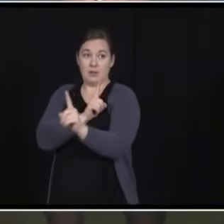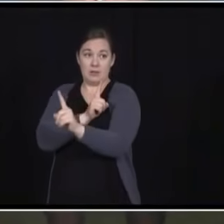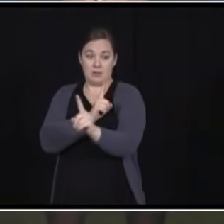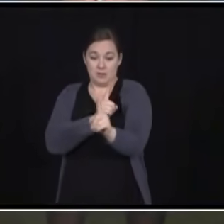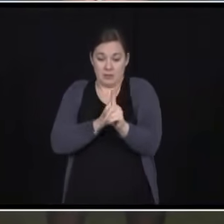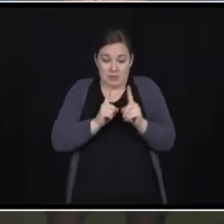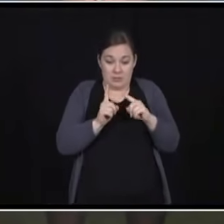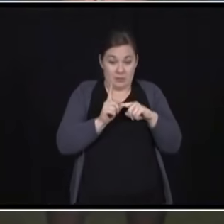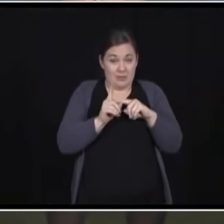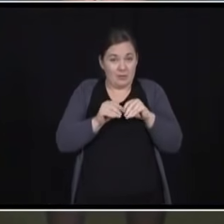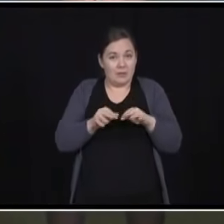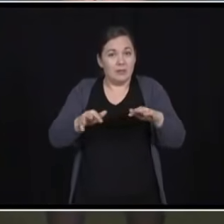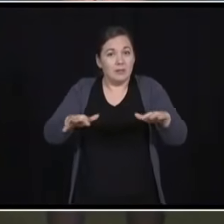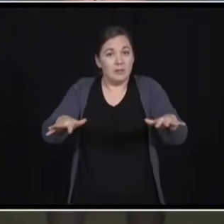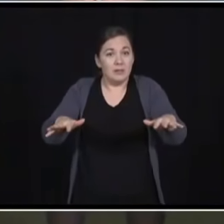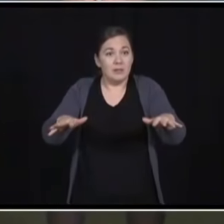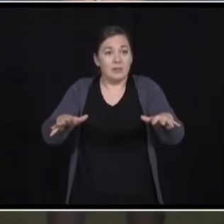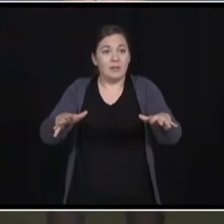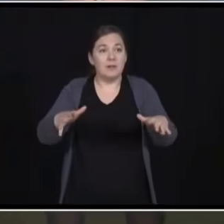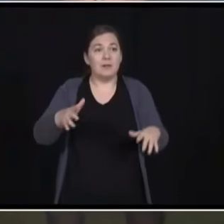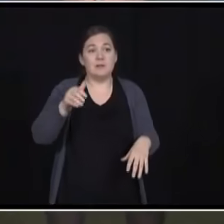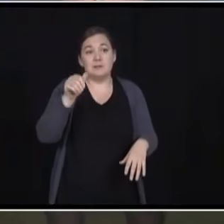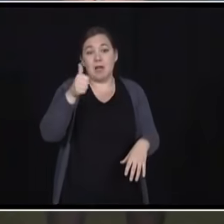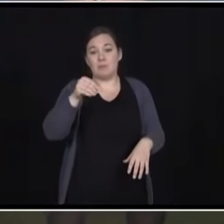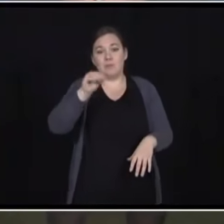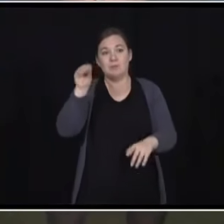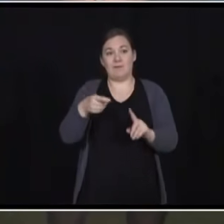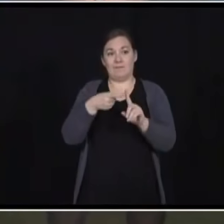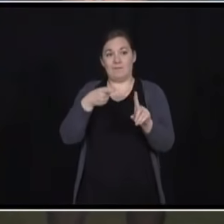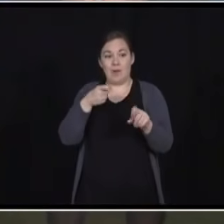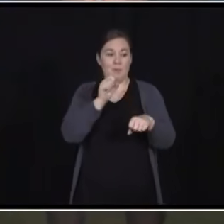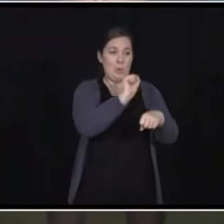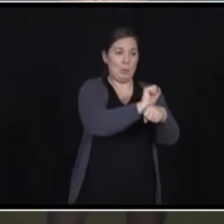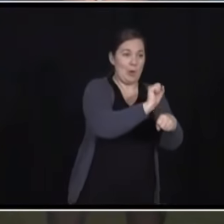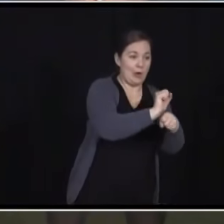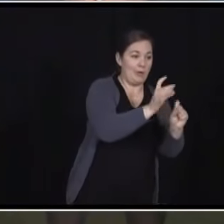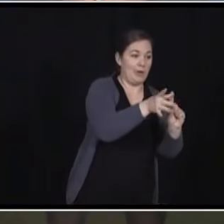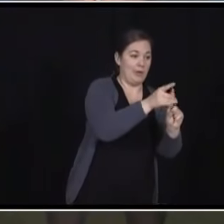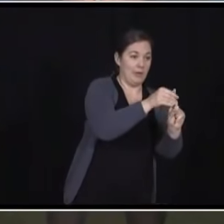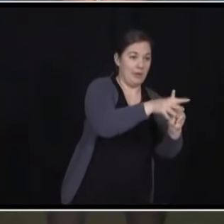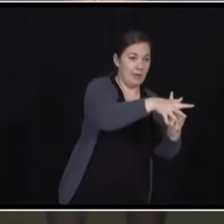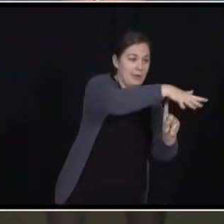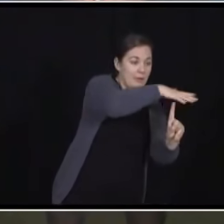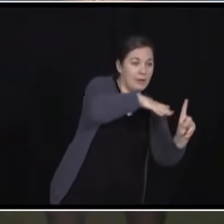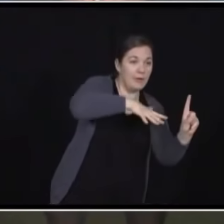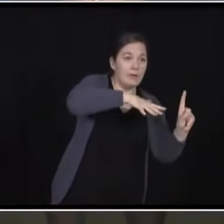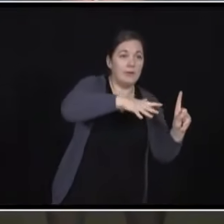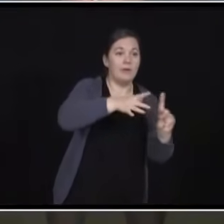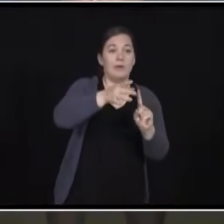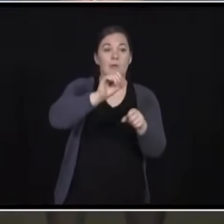It is happening wherever people to get together. The data on outbreaks really only reflects about 10% of cases.